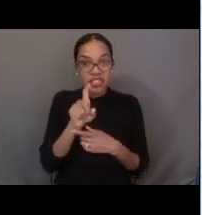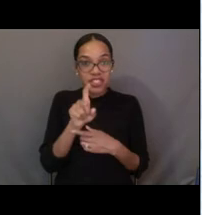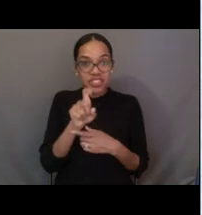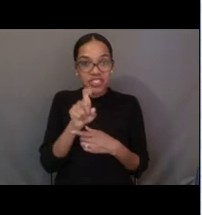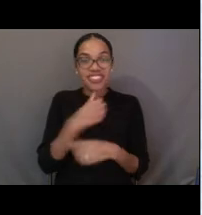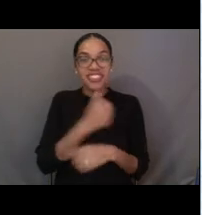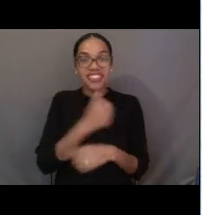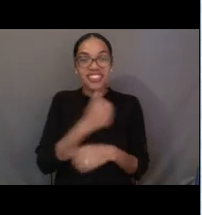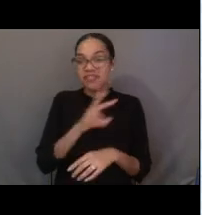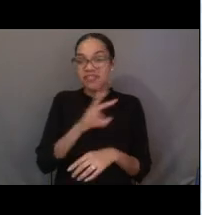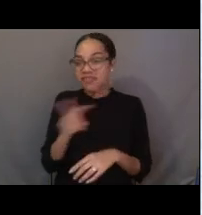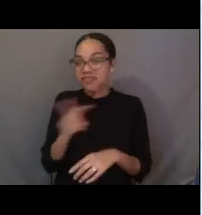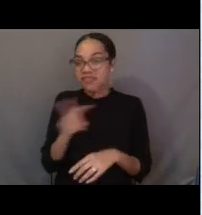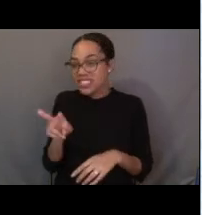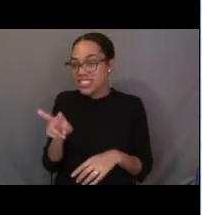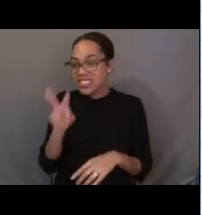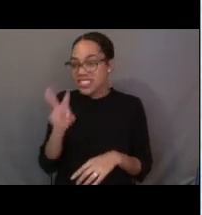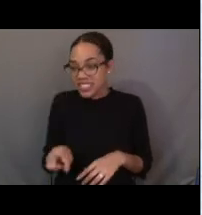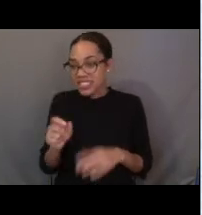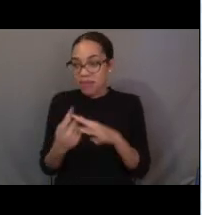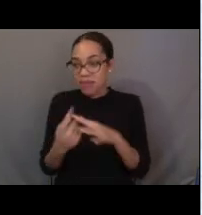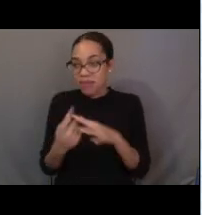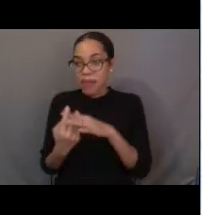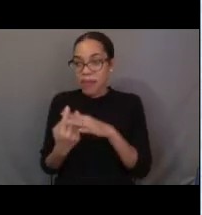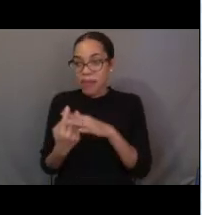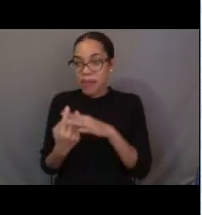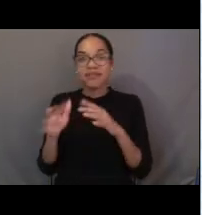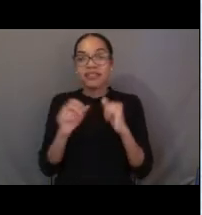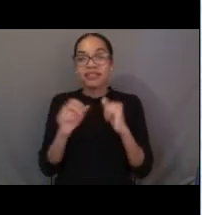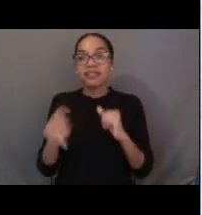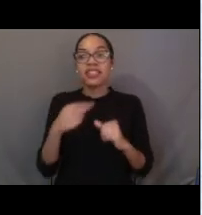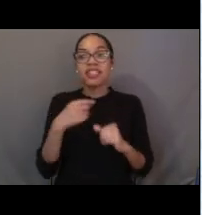Okay, Connor says humans and birds. Texas says, us.